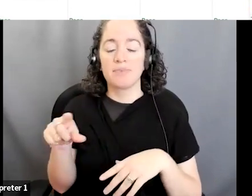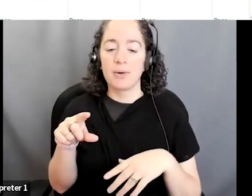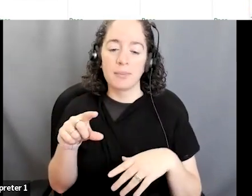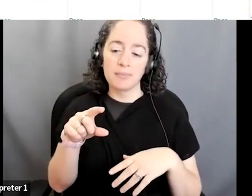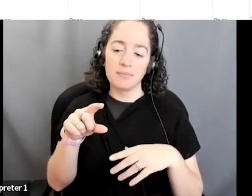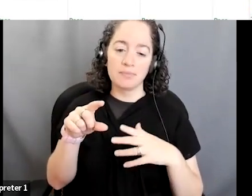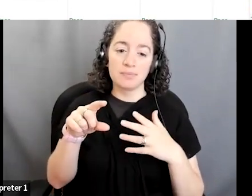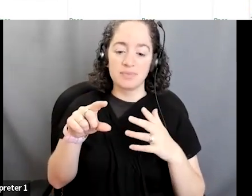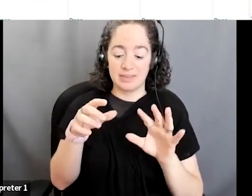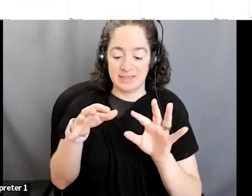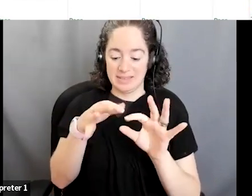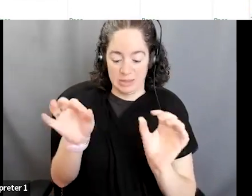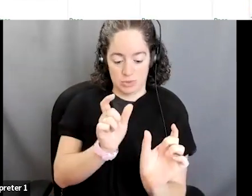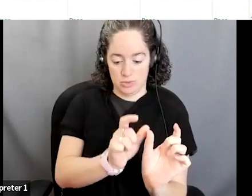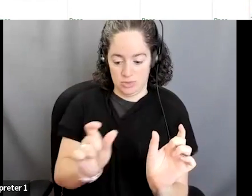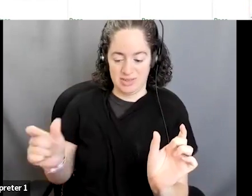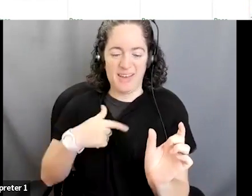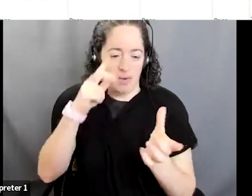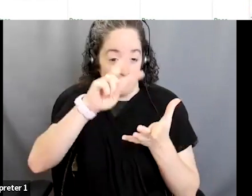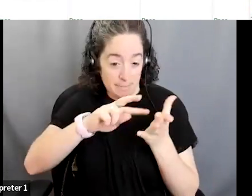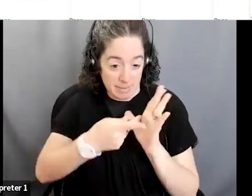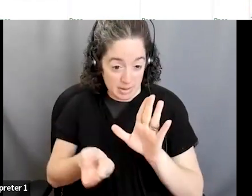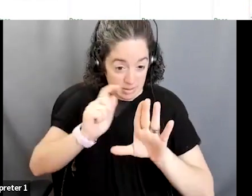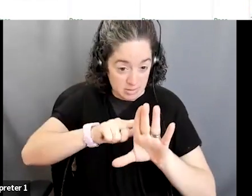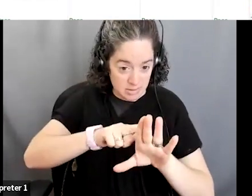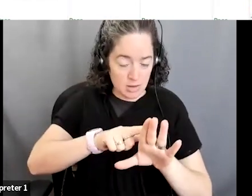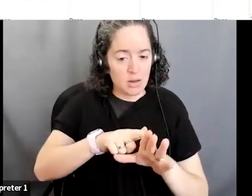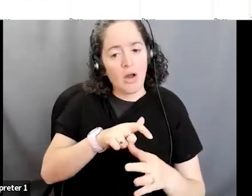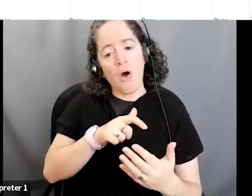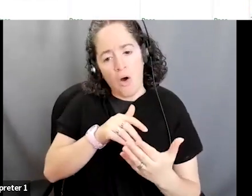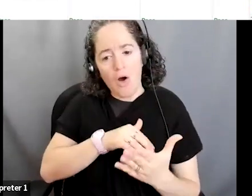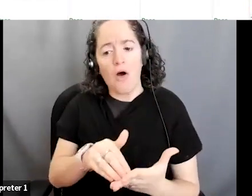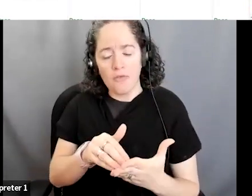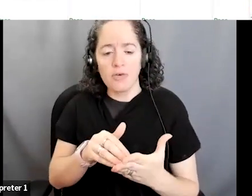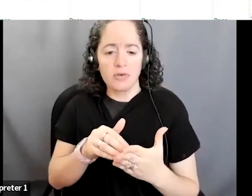This is usually one that most form plugins and plugins in general pass,